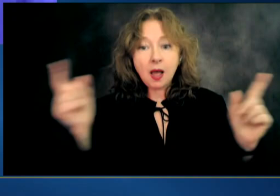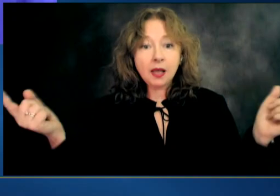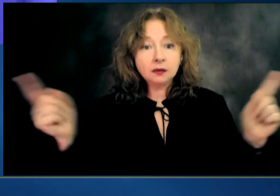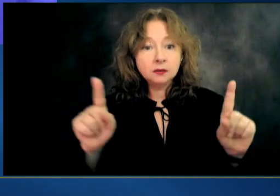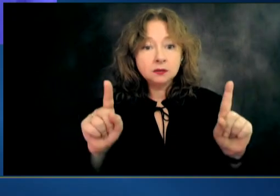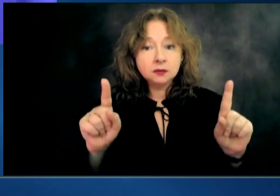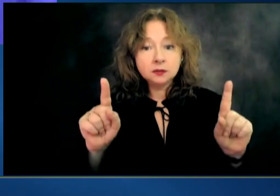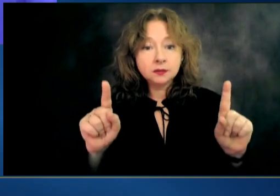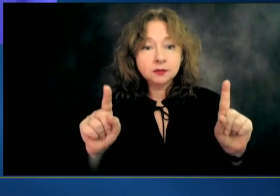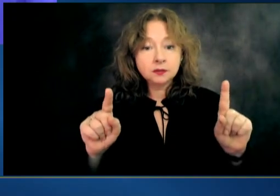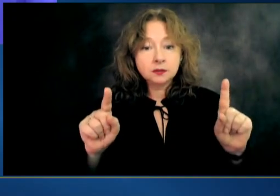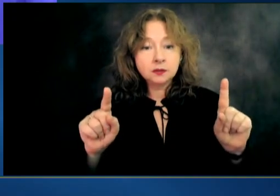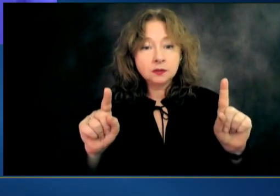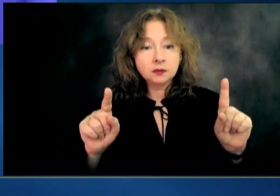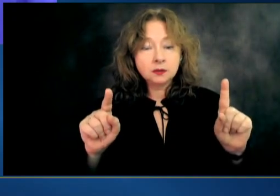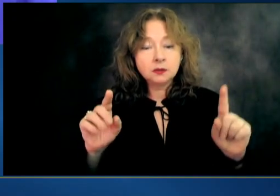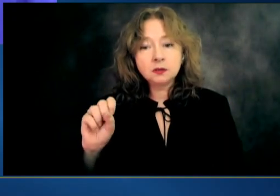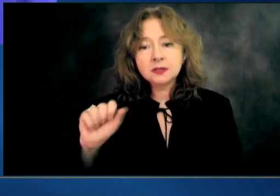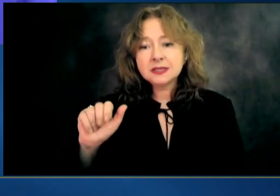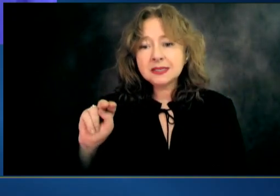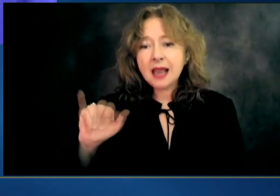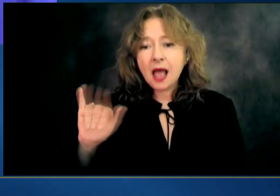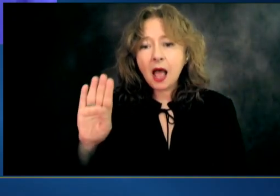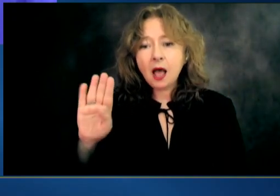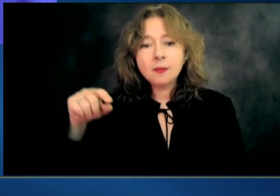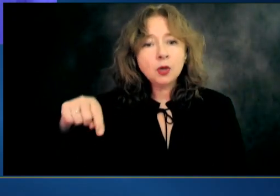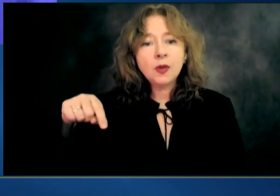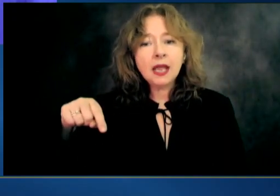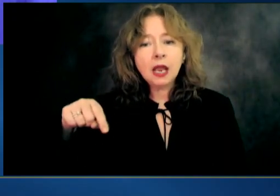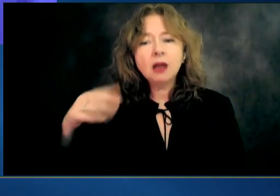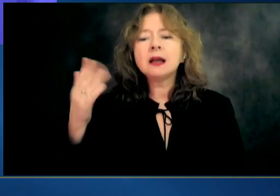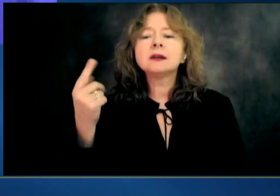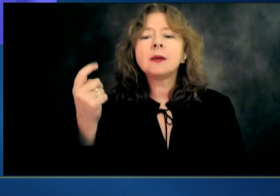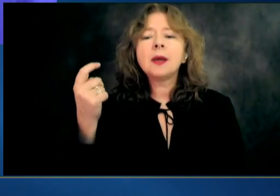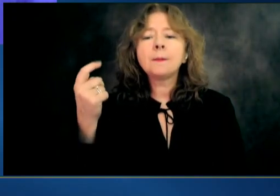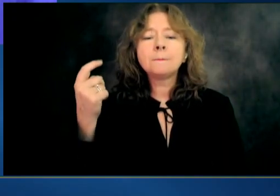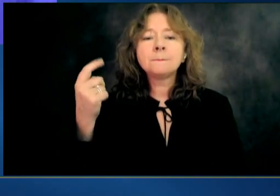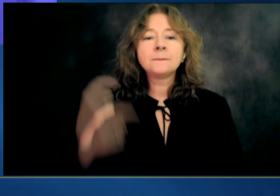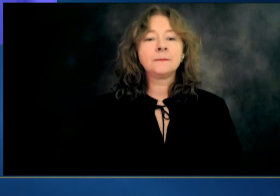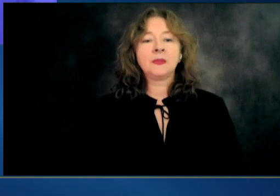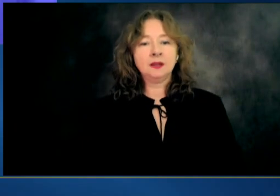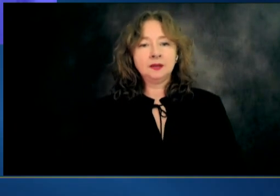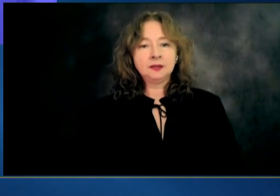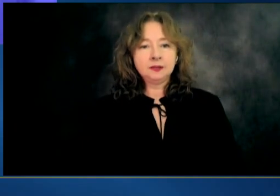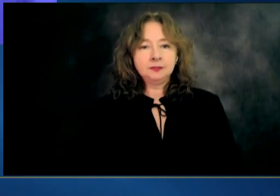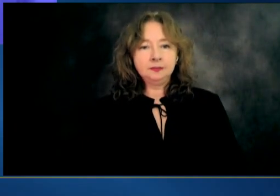Sanab, is Sanab here? Come on, Sanab, come out here.